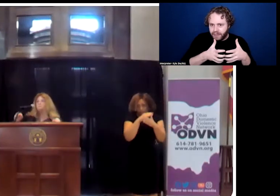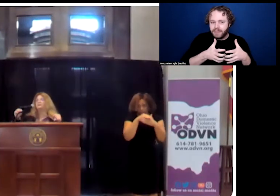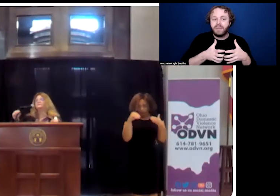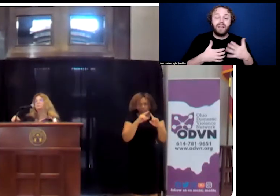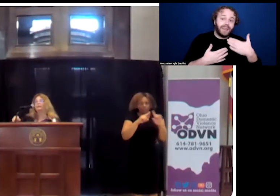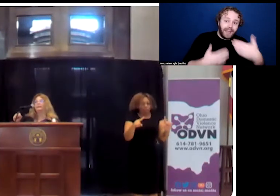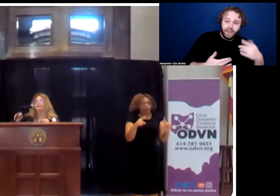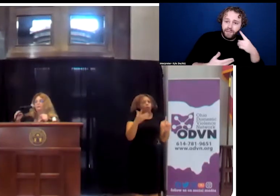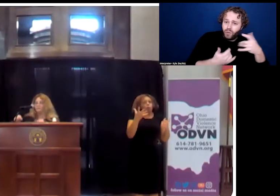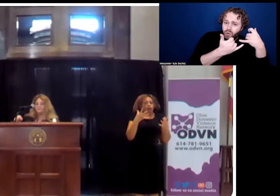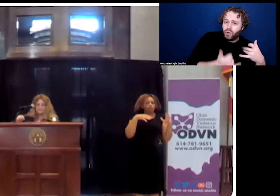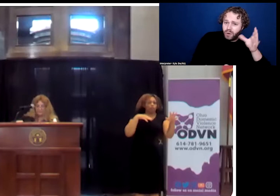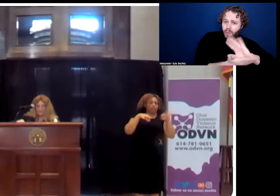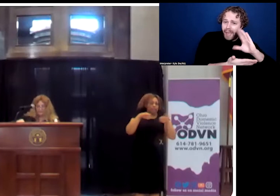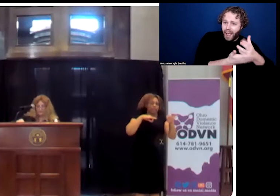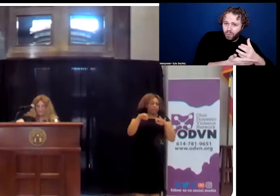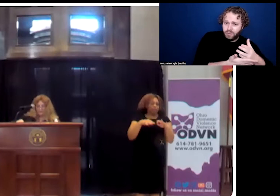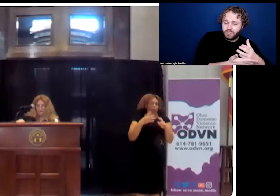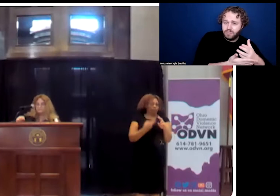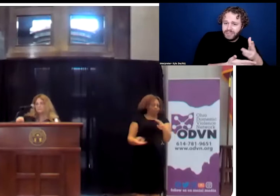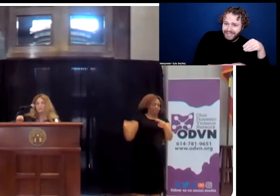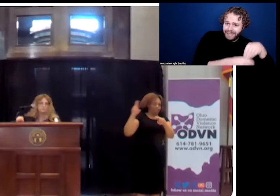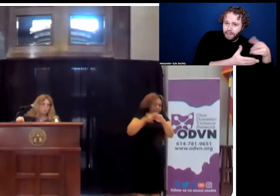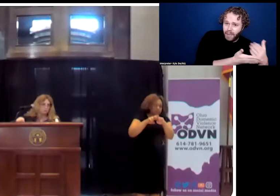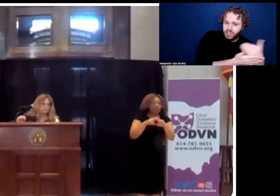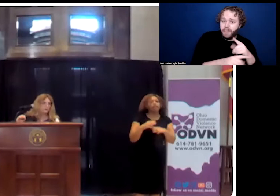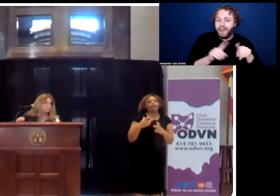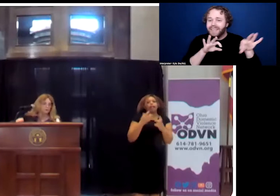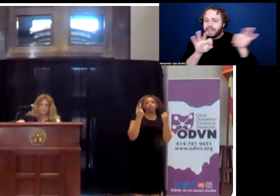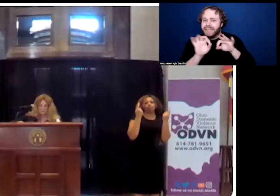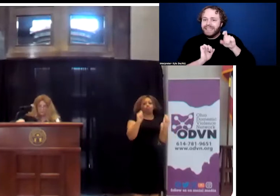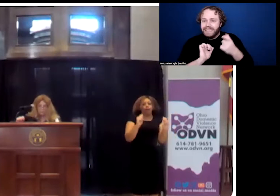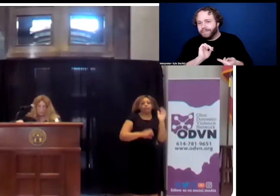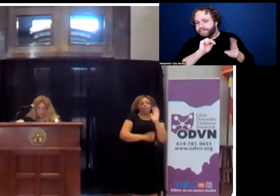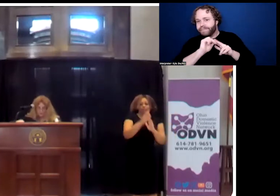but explaining this need and seeking support for that $20 million request.